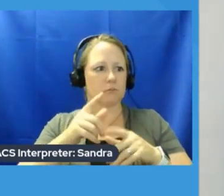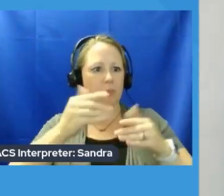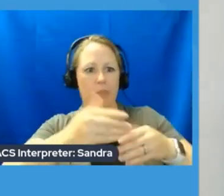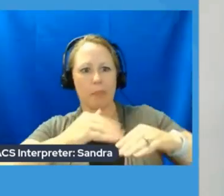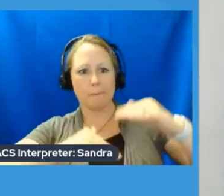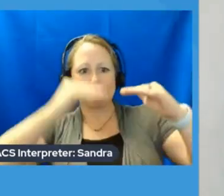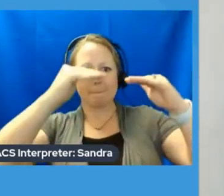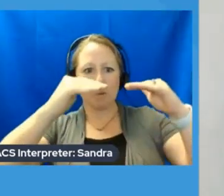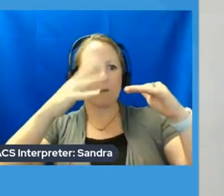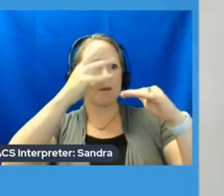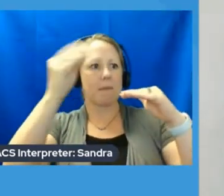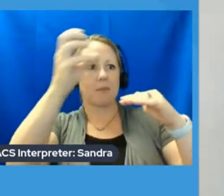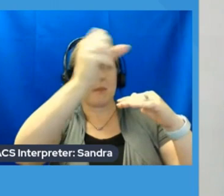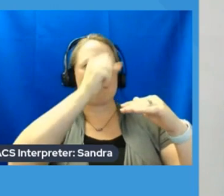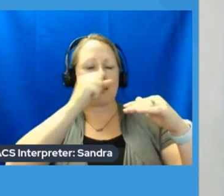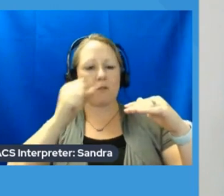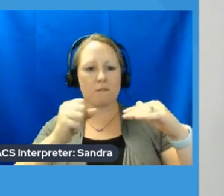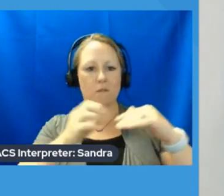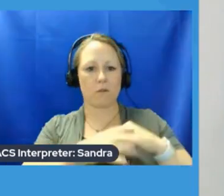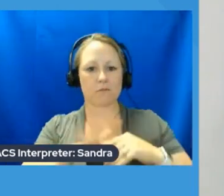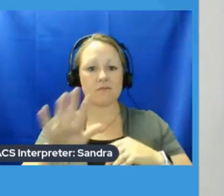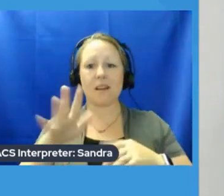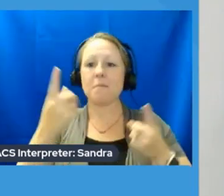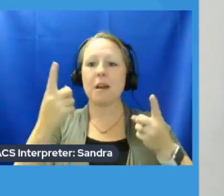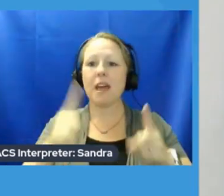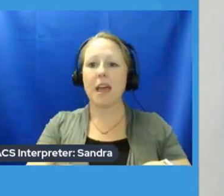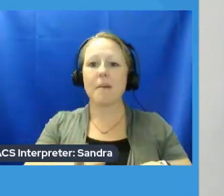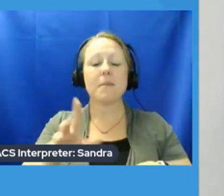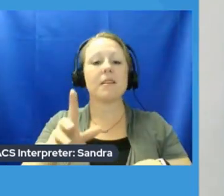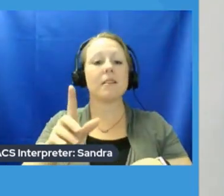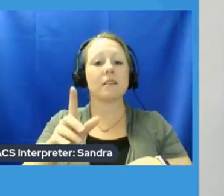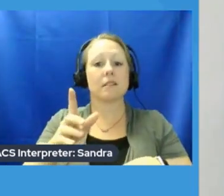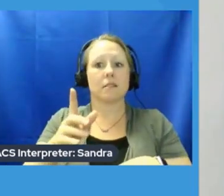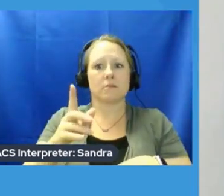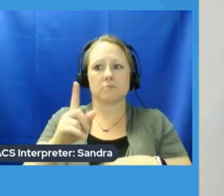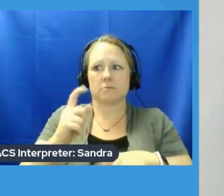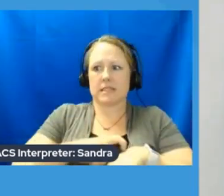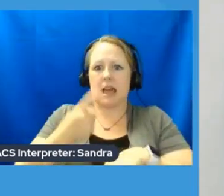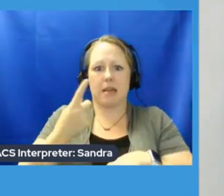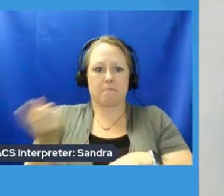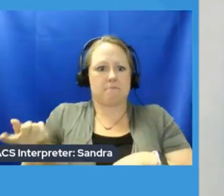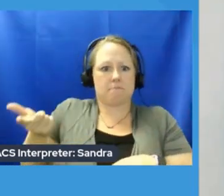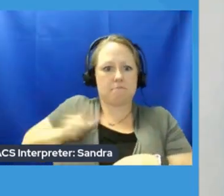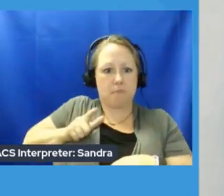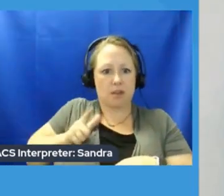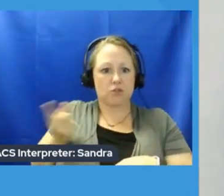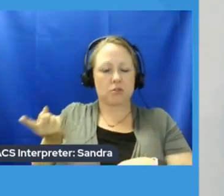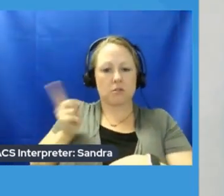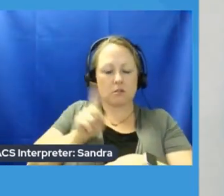I looked down and a step stool was just there. The early childhood event planner